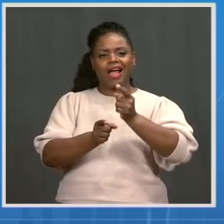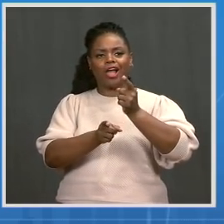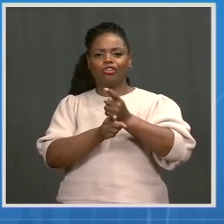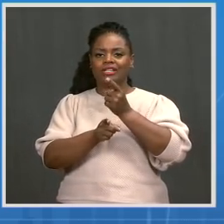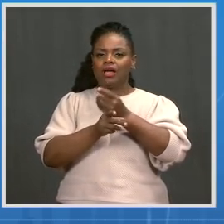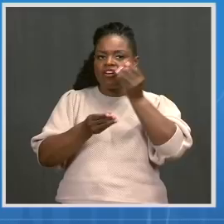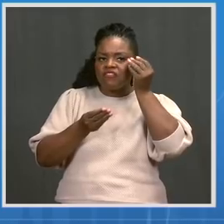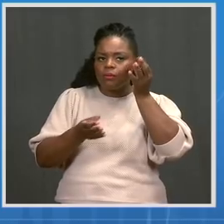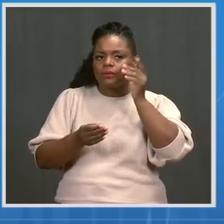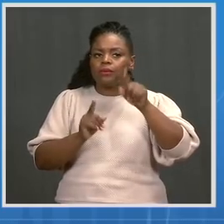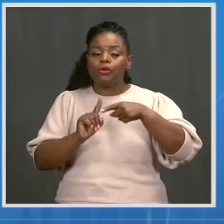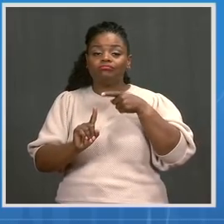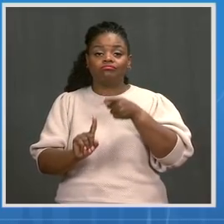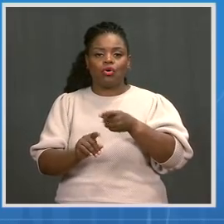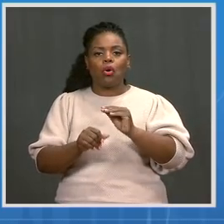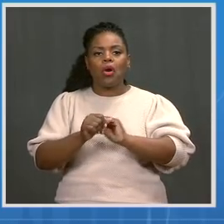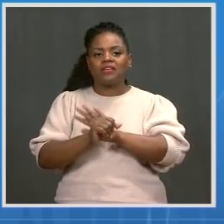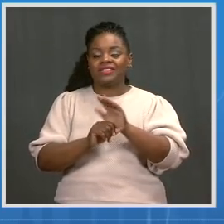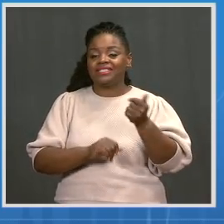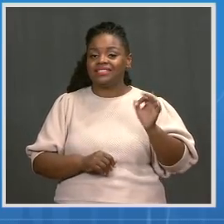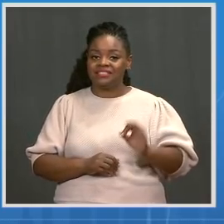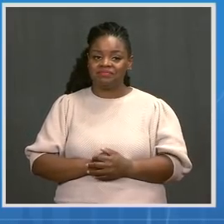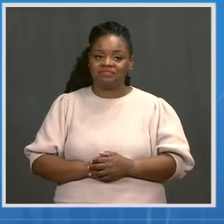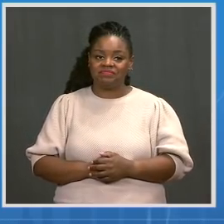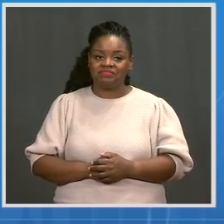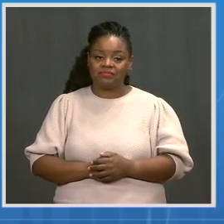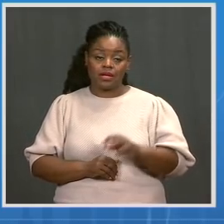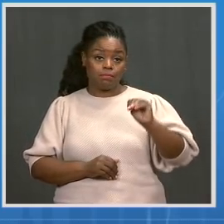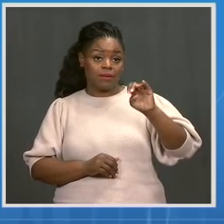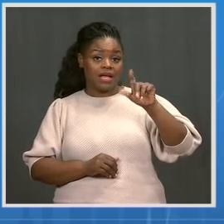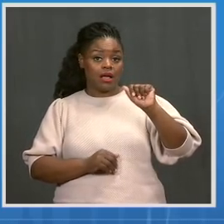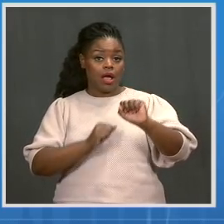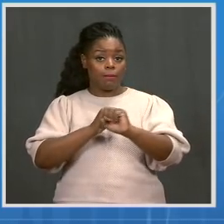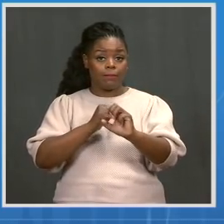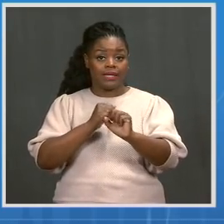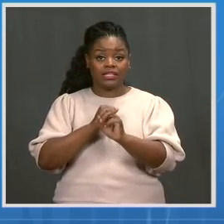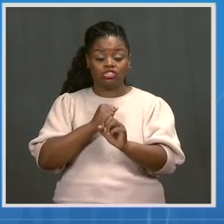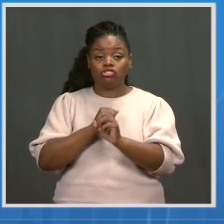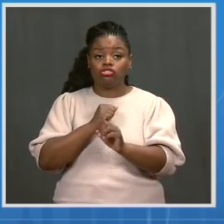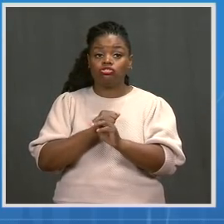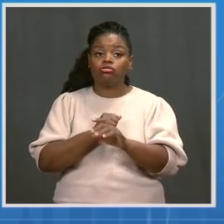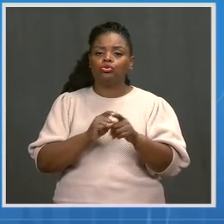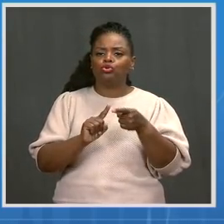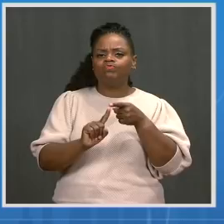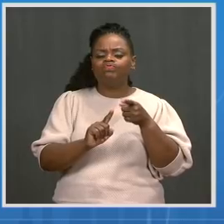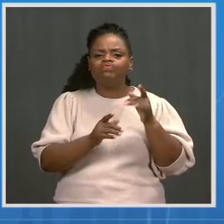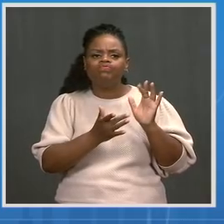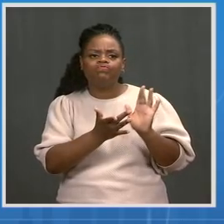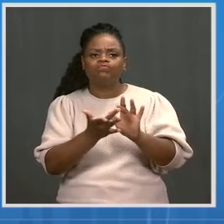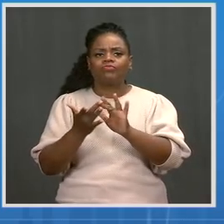We've launched media campaigns to reach different communities with this -- within this age group, including our Digital Day of Action,